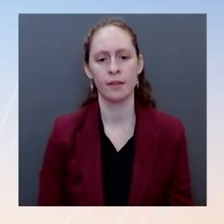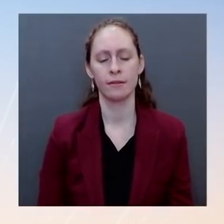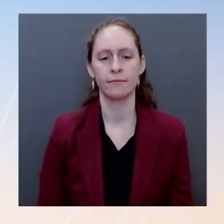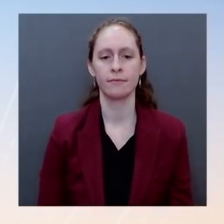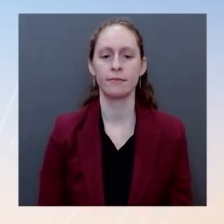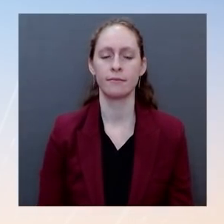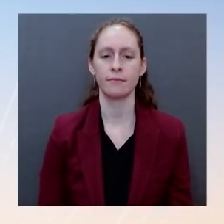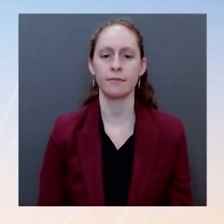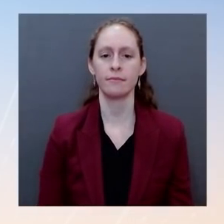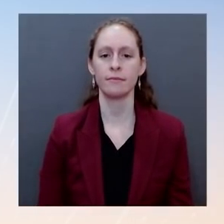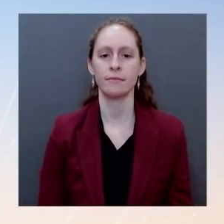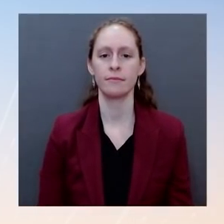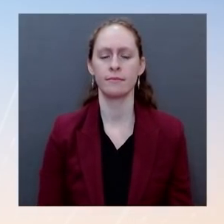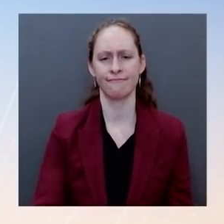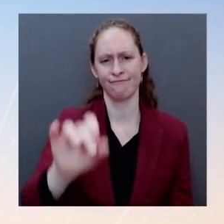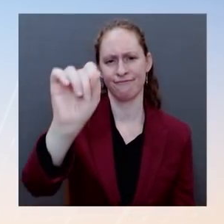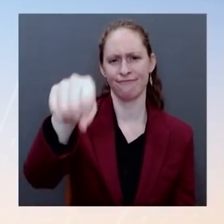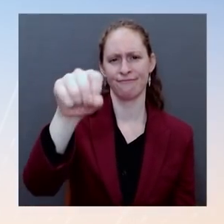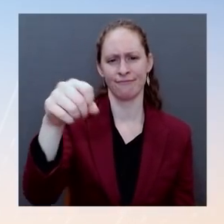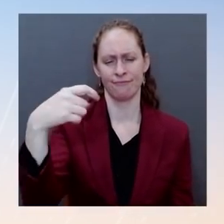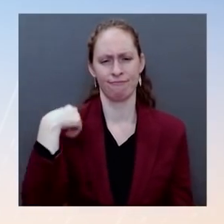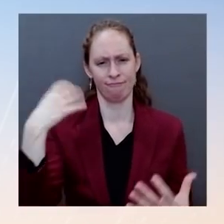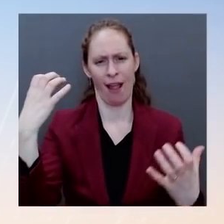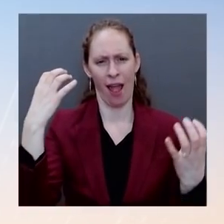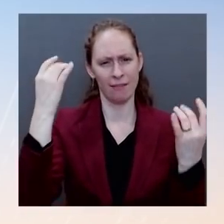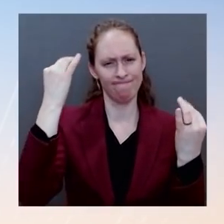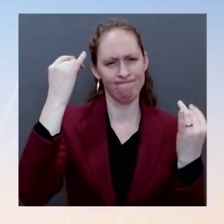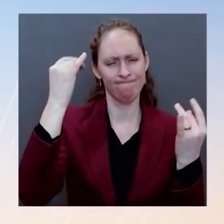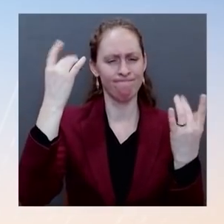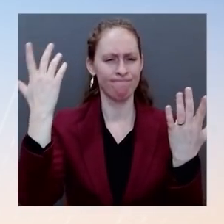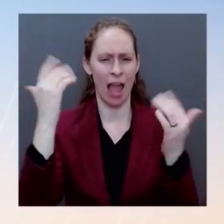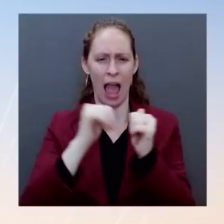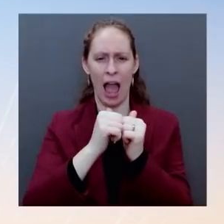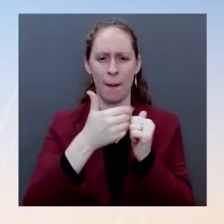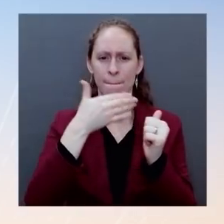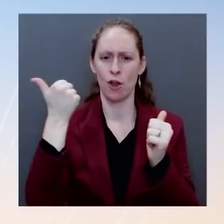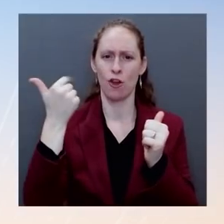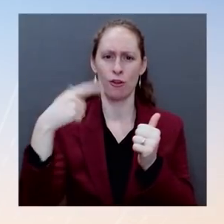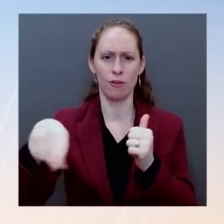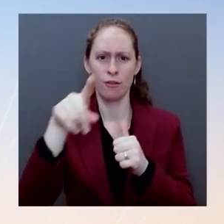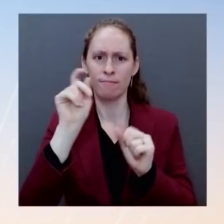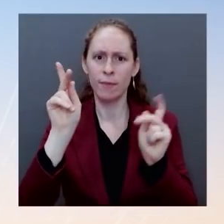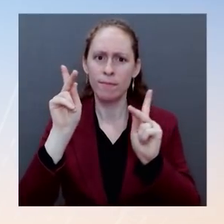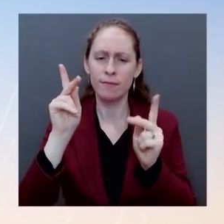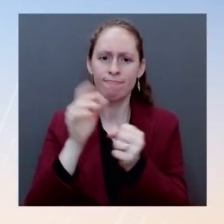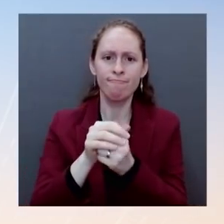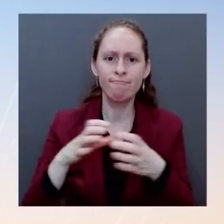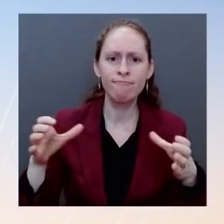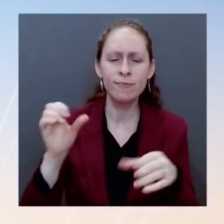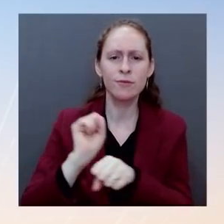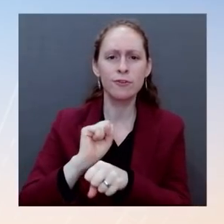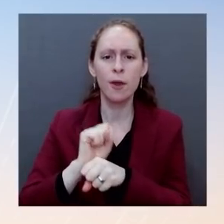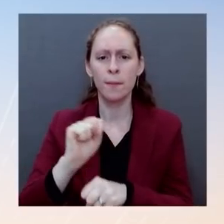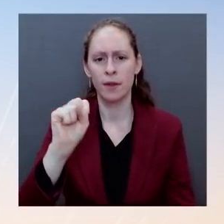that people have opportunities in this labor market. And the Child Tax Credit is actu- --